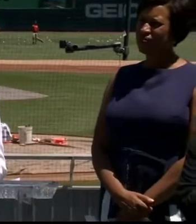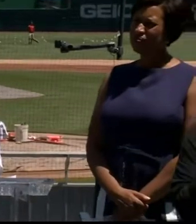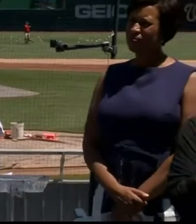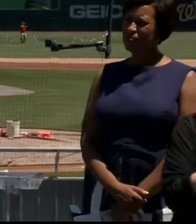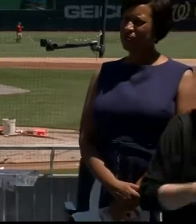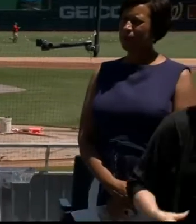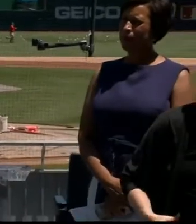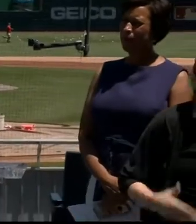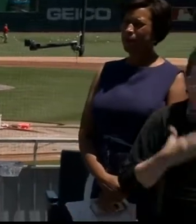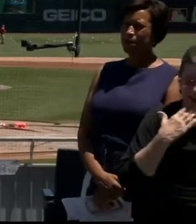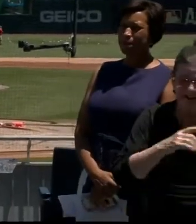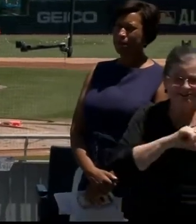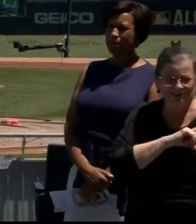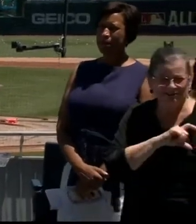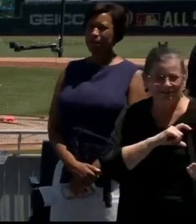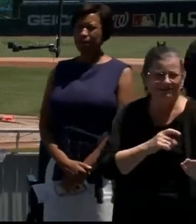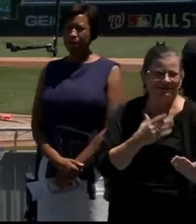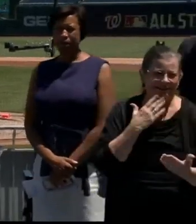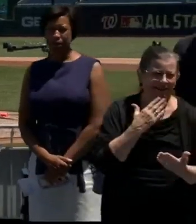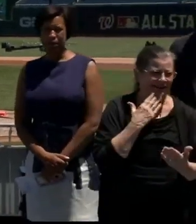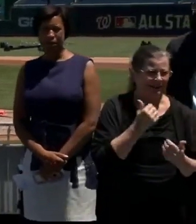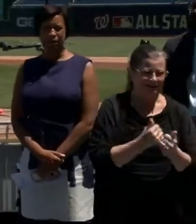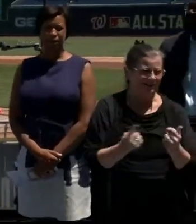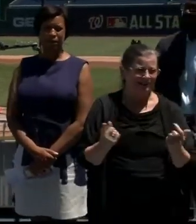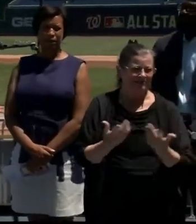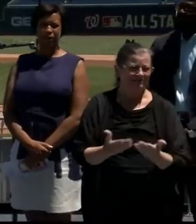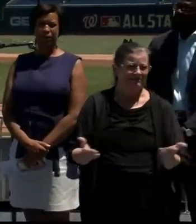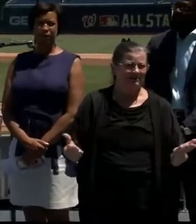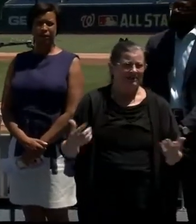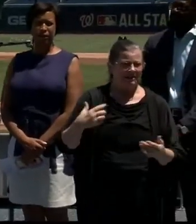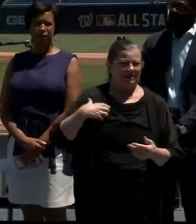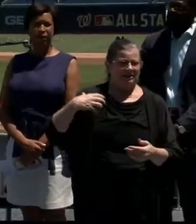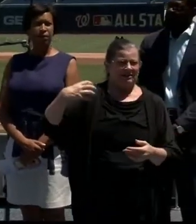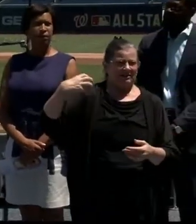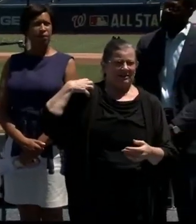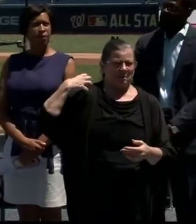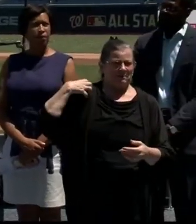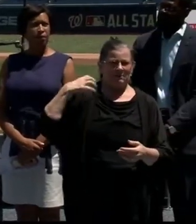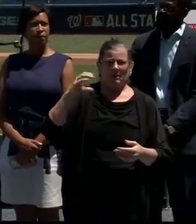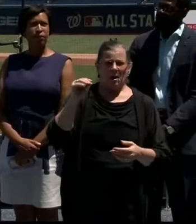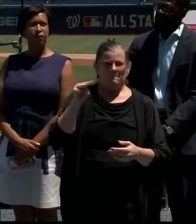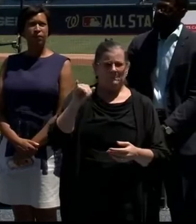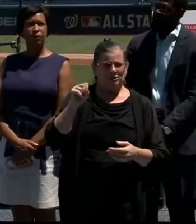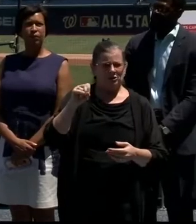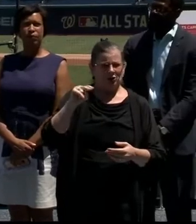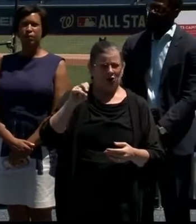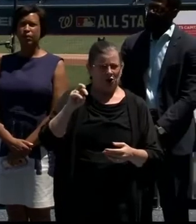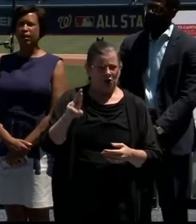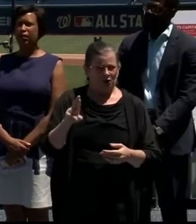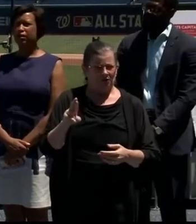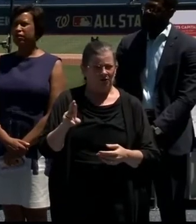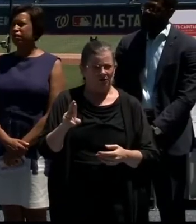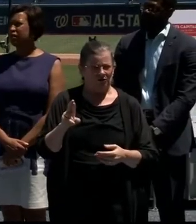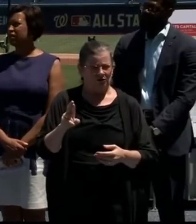ON BEHALF OF COMMISSIONER ROBERT MANFRED, THE WASHINGTON NATIONALS AND MAJOR LEAGUE BASEBALL, WE ARE EXCITED AND